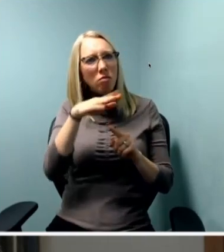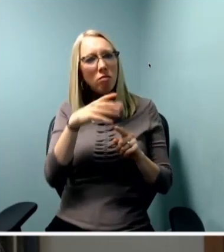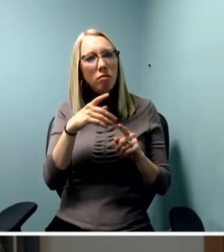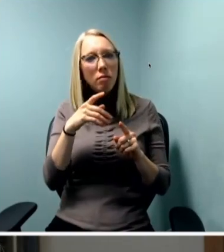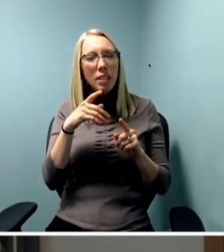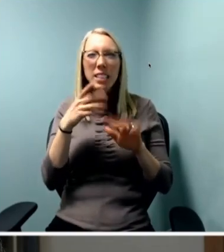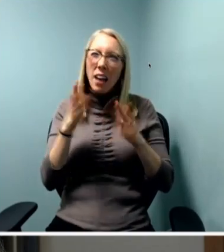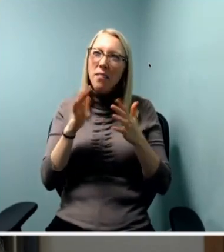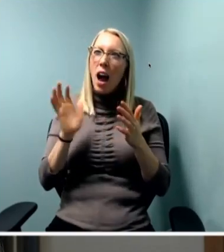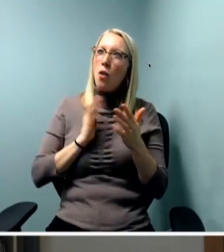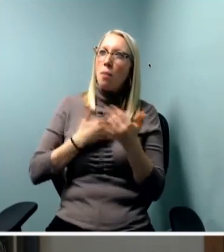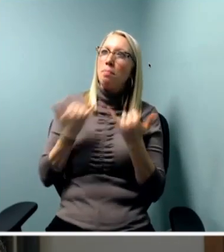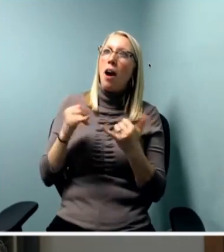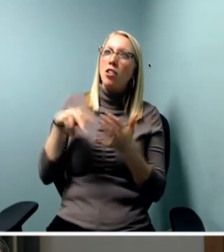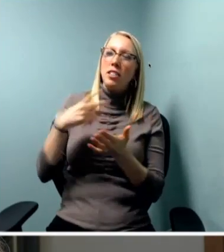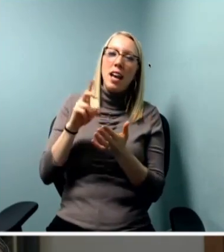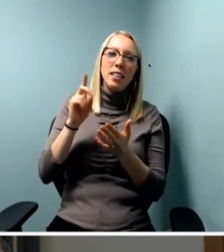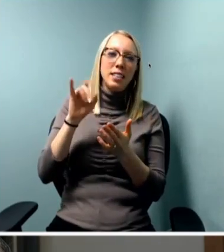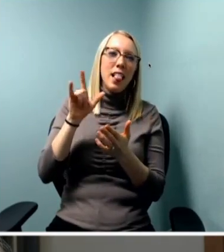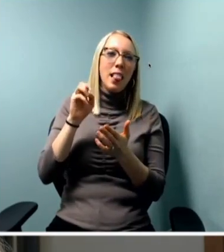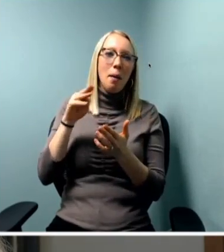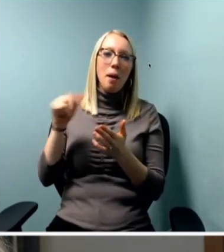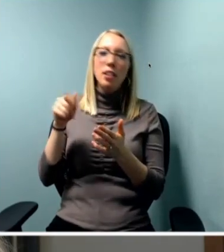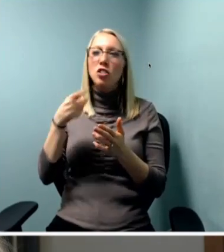"I love the piece about the cockroach and the refrigerator."